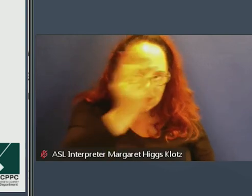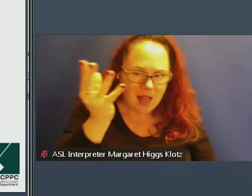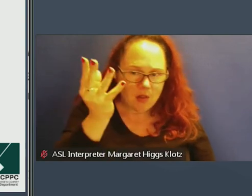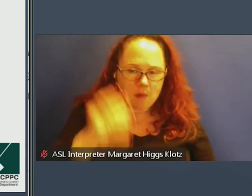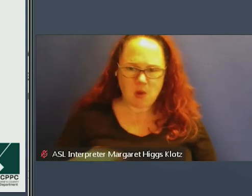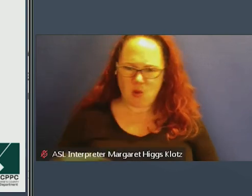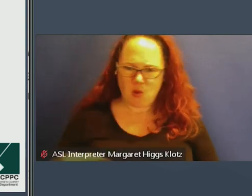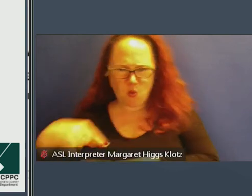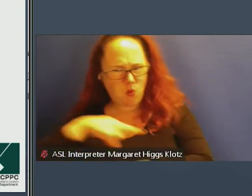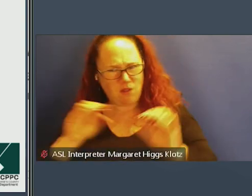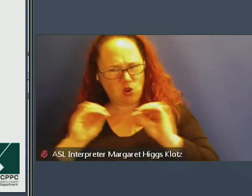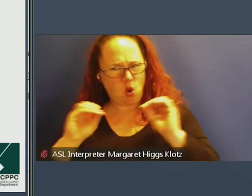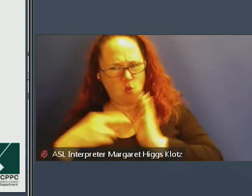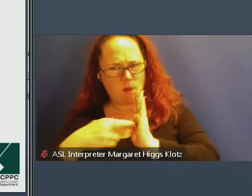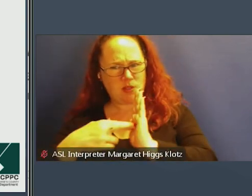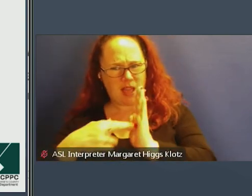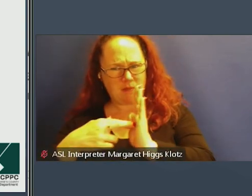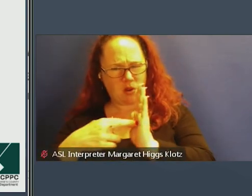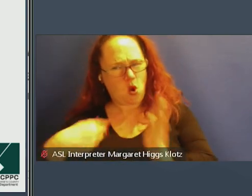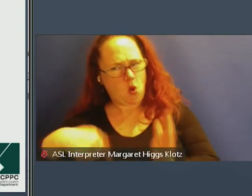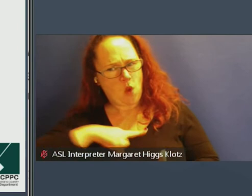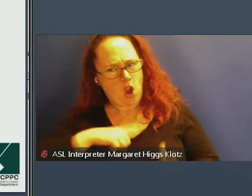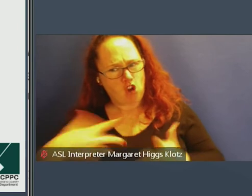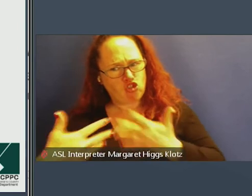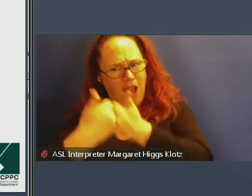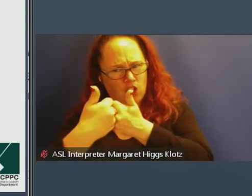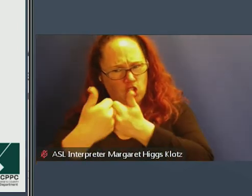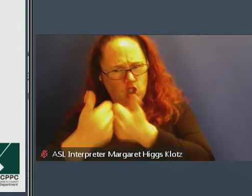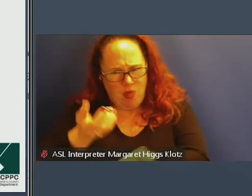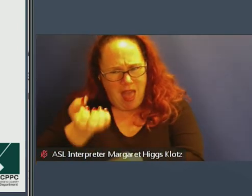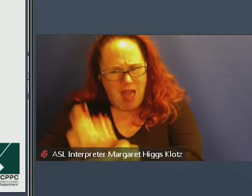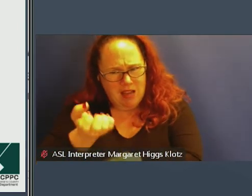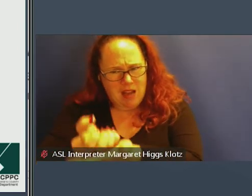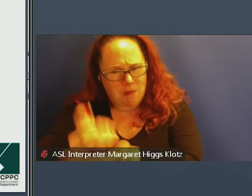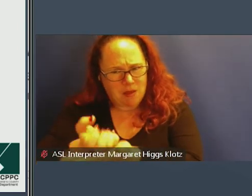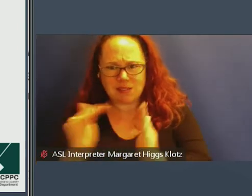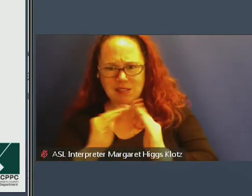we're economic economically challenged neighborhoods. Really two Oh seven four three.